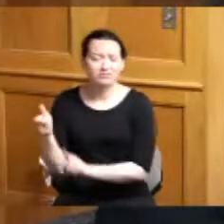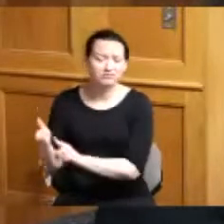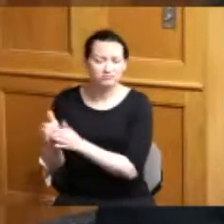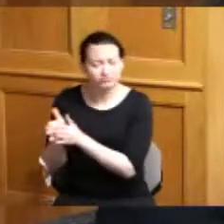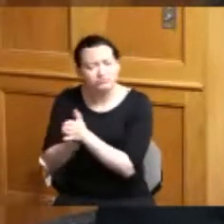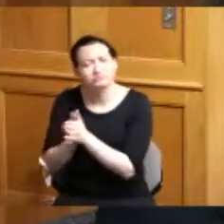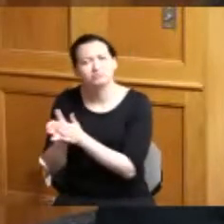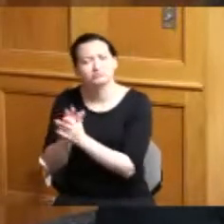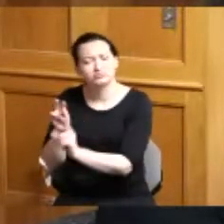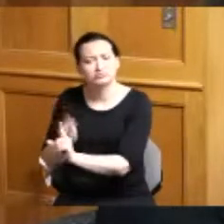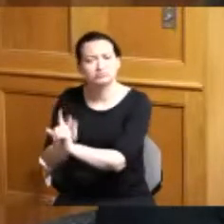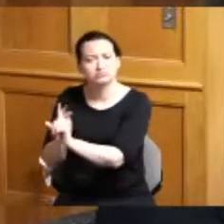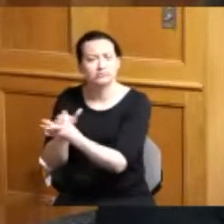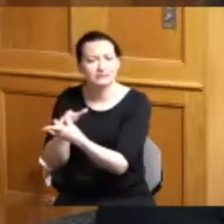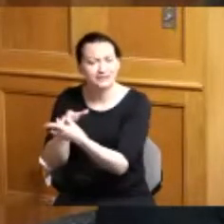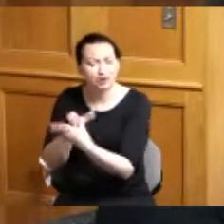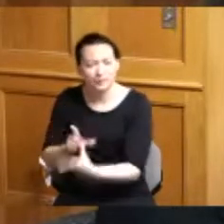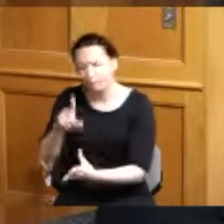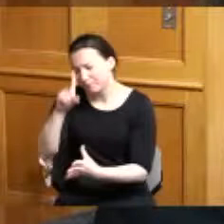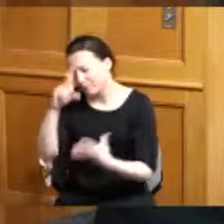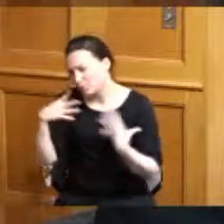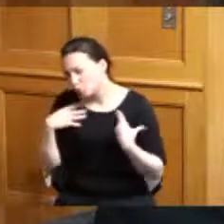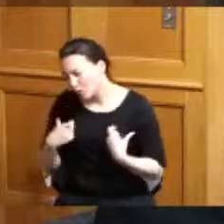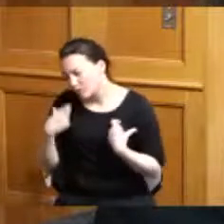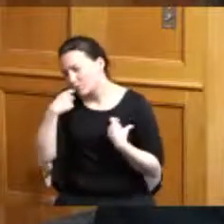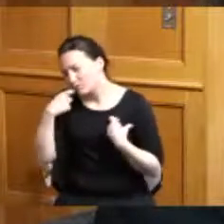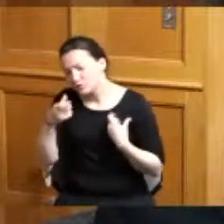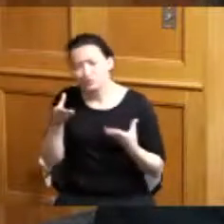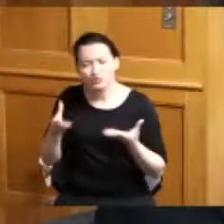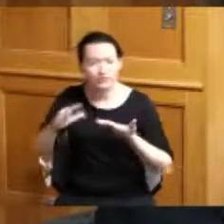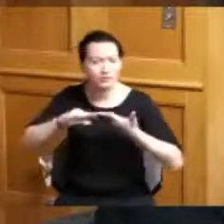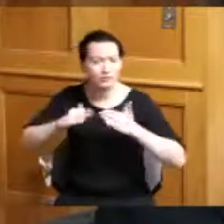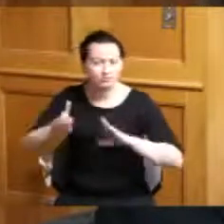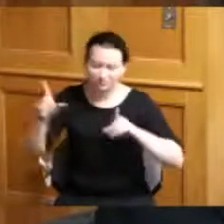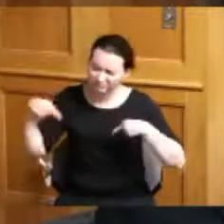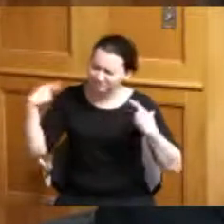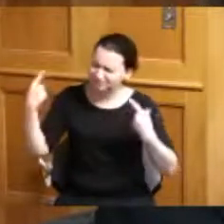and iconic leader in the mental health and Addiction Services Community for over five decades